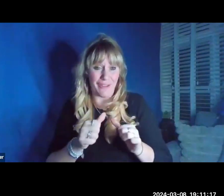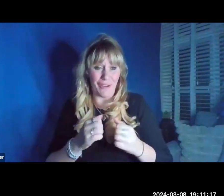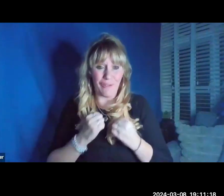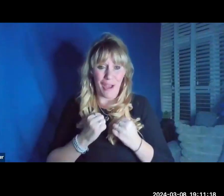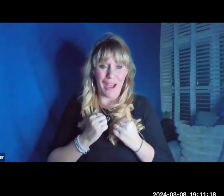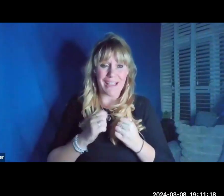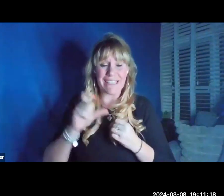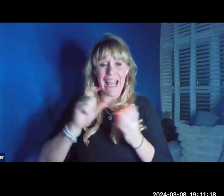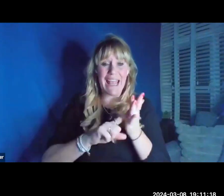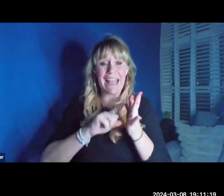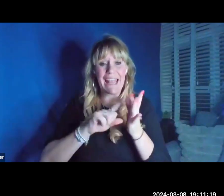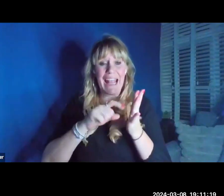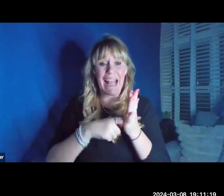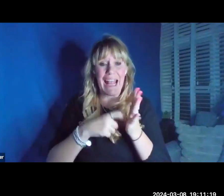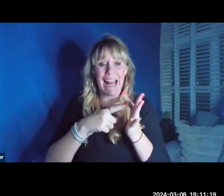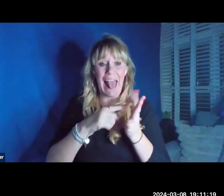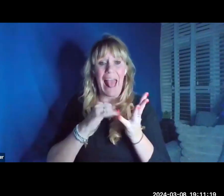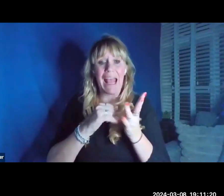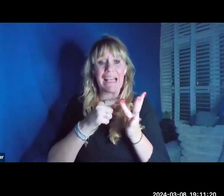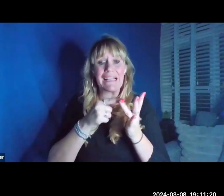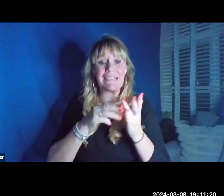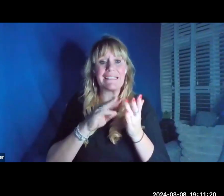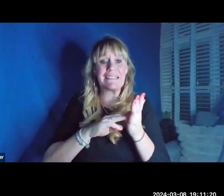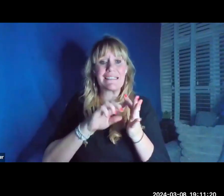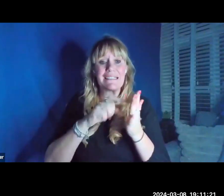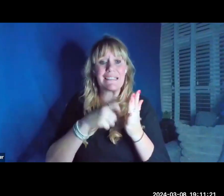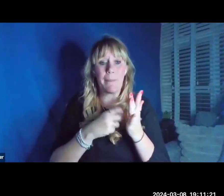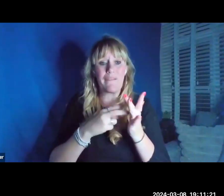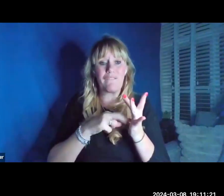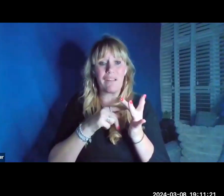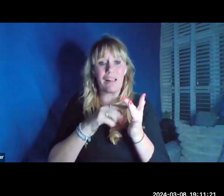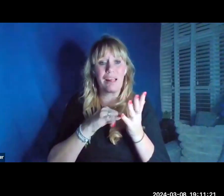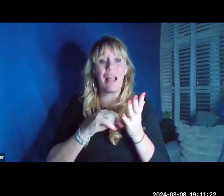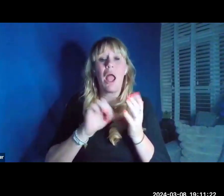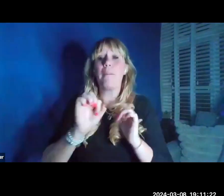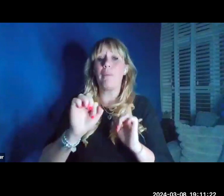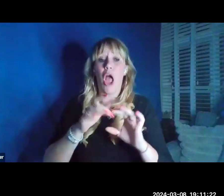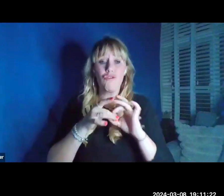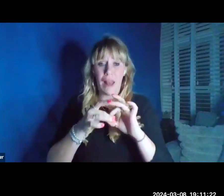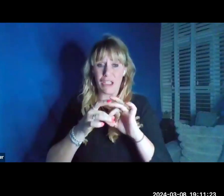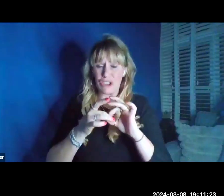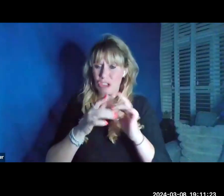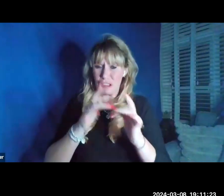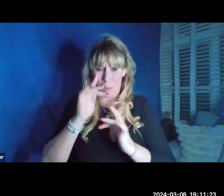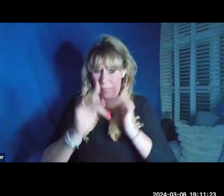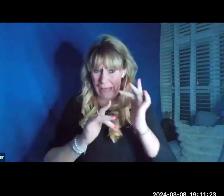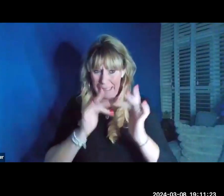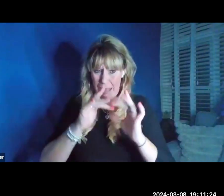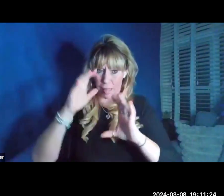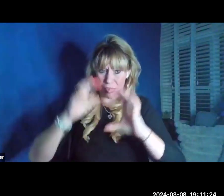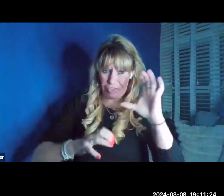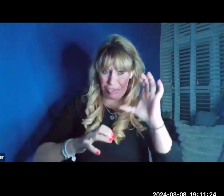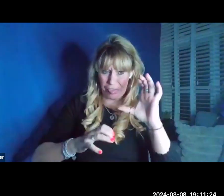Clare is present here on the Zoom, but her relationship with her internet connection appears to have irretrievably broken down, so she has pre recorded her set.